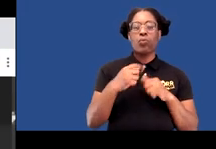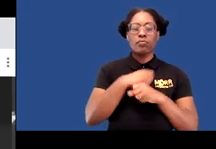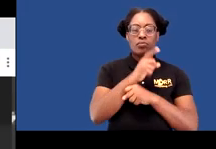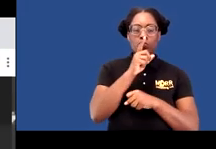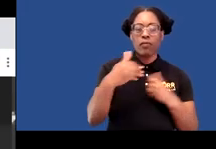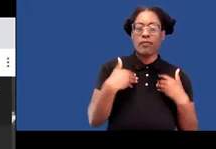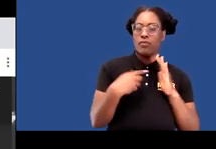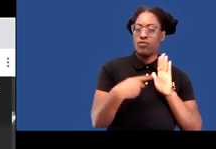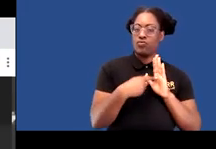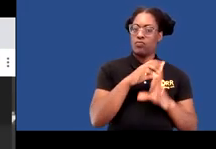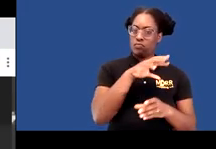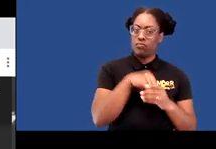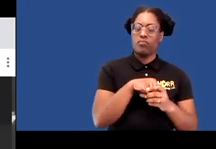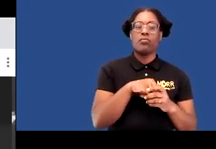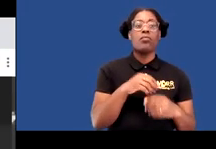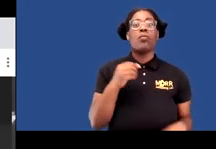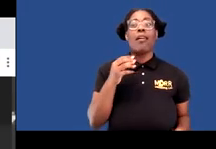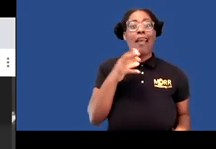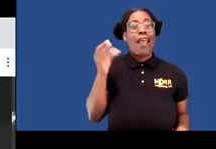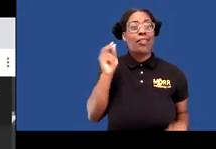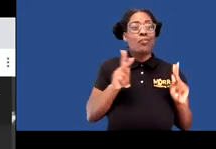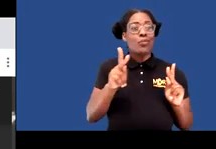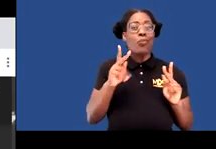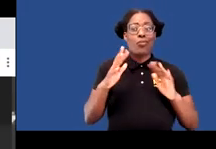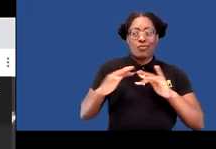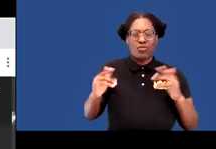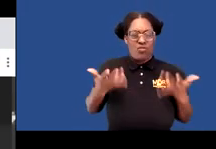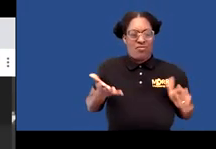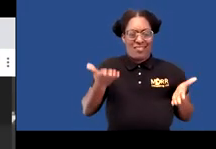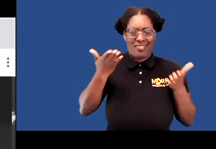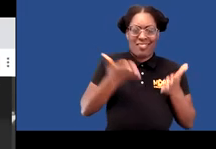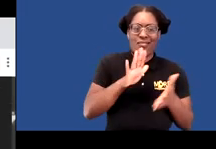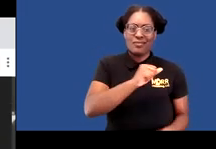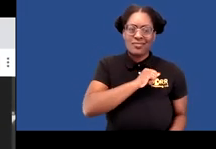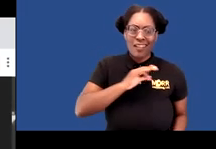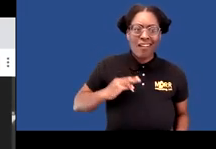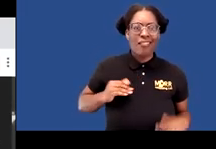The diversity that you already have among your staff, how can you make that more visible?